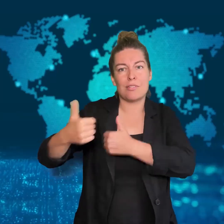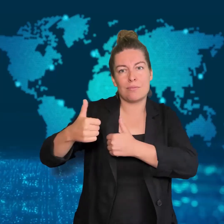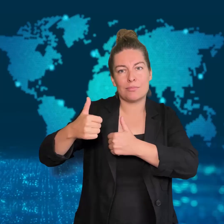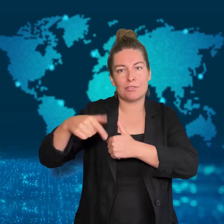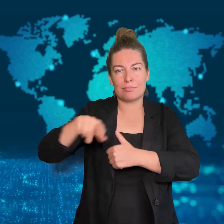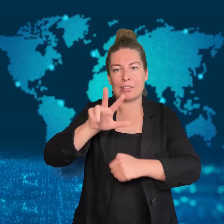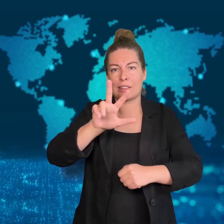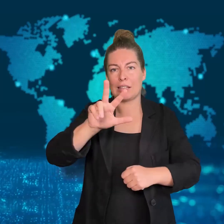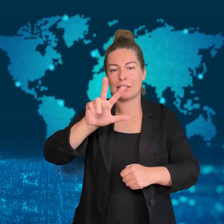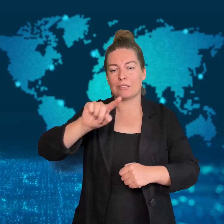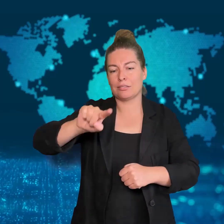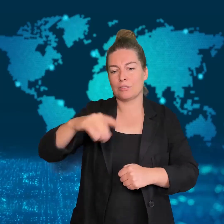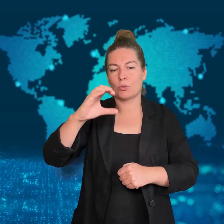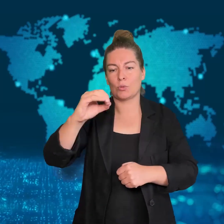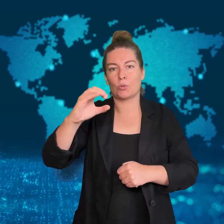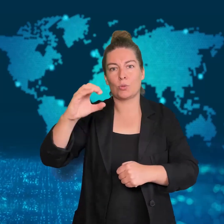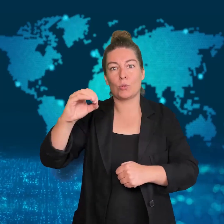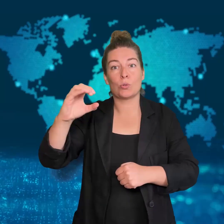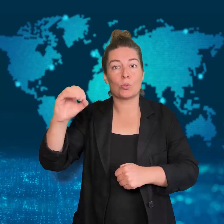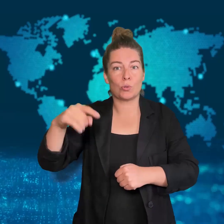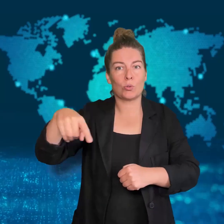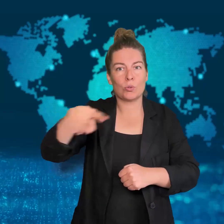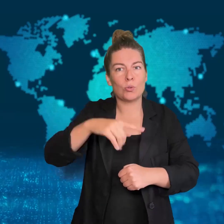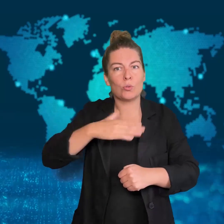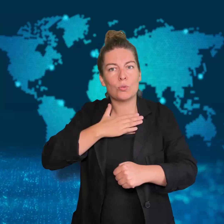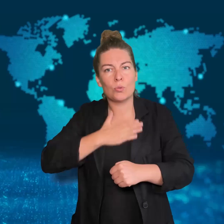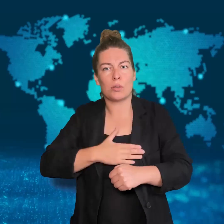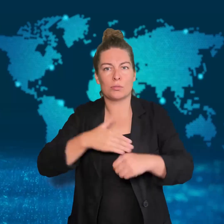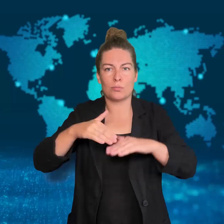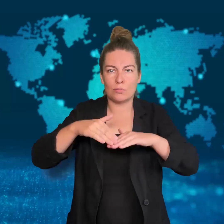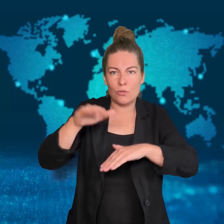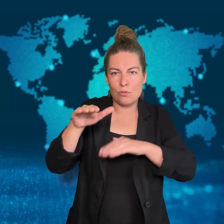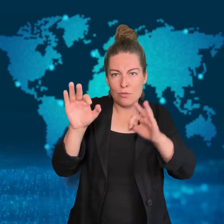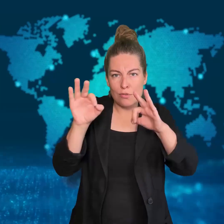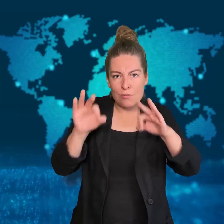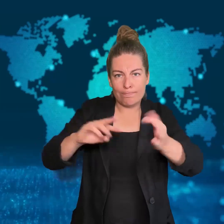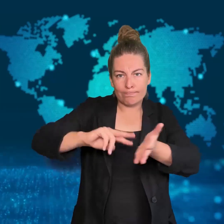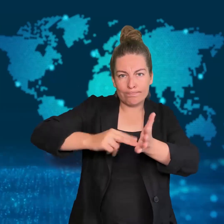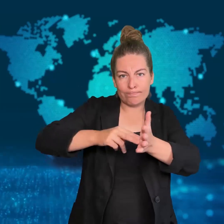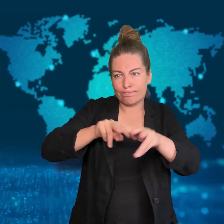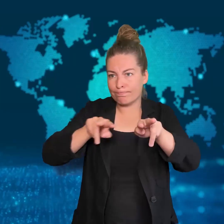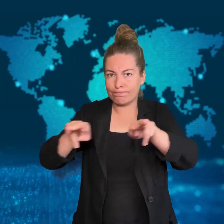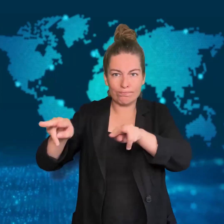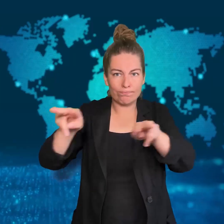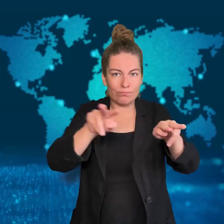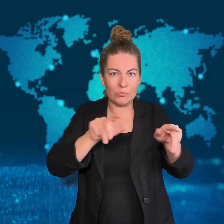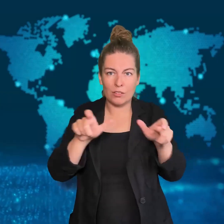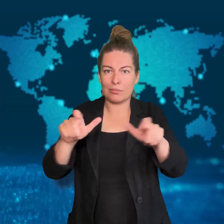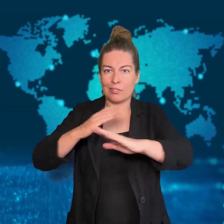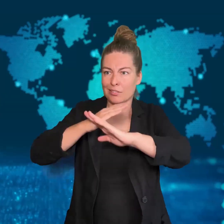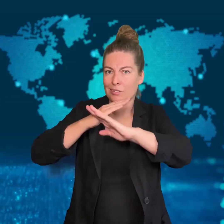the route of the protest to discourage violence because of